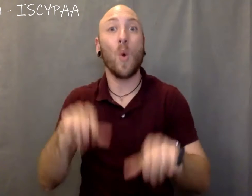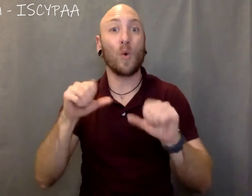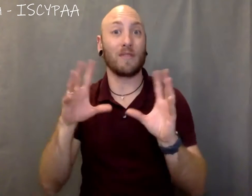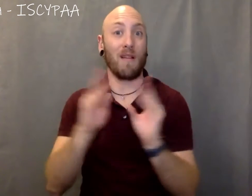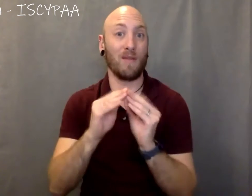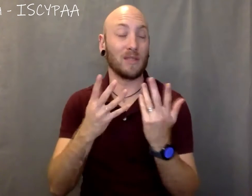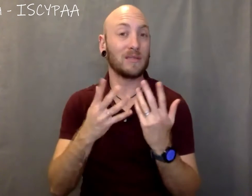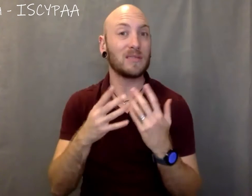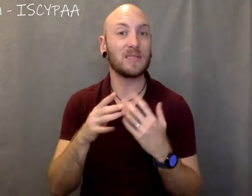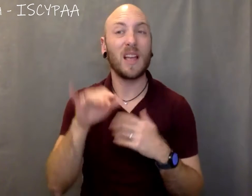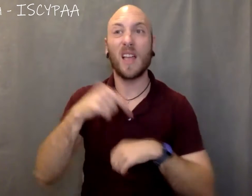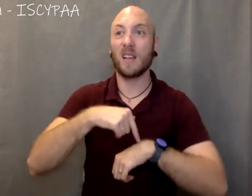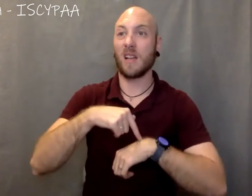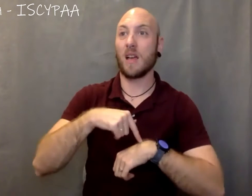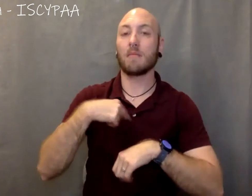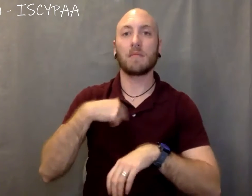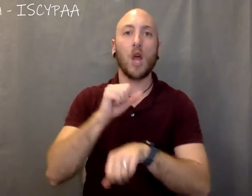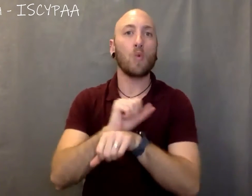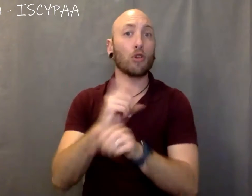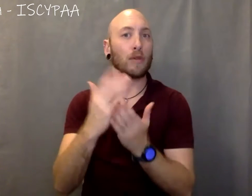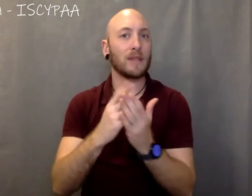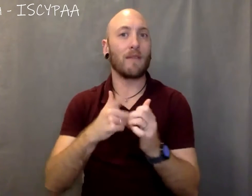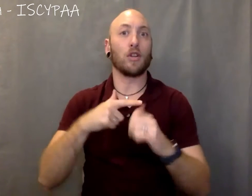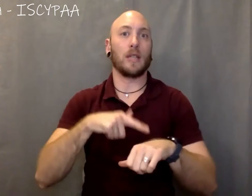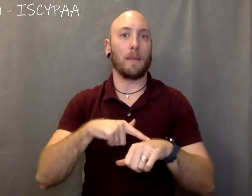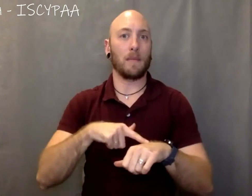in that time I worked the steps for the first time, to completion finish the fourth